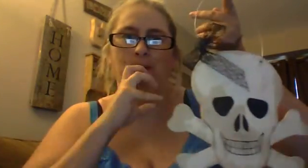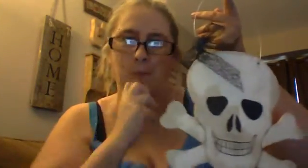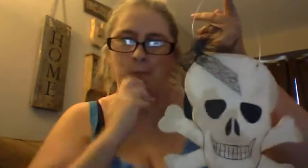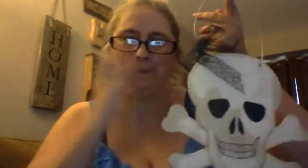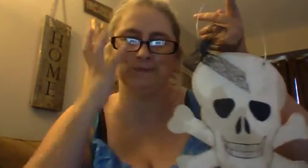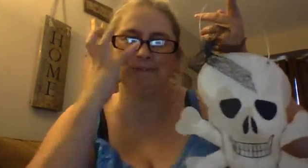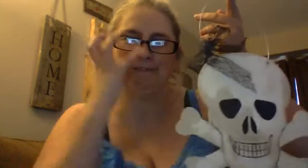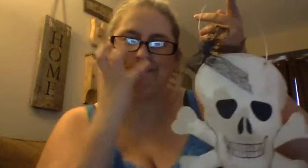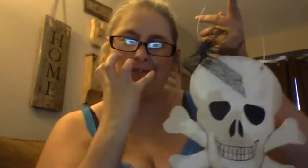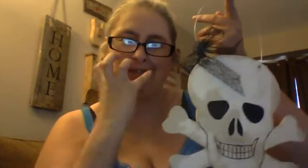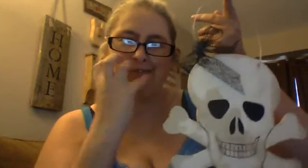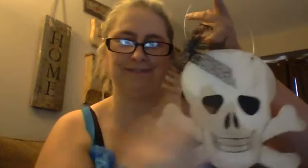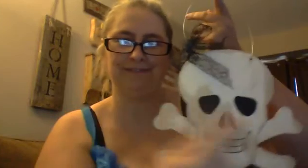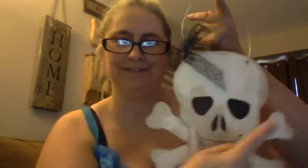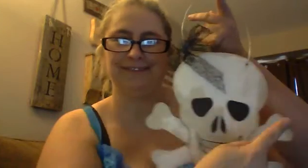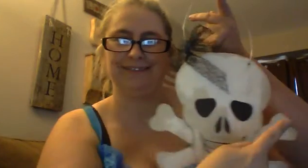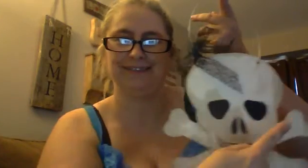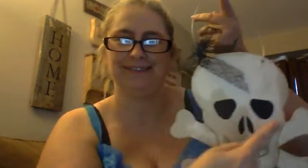White painted then Black painted finished then stain rest of all... Looks make oldest fade face..